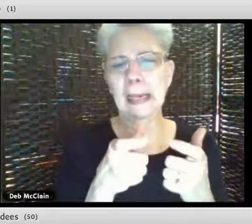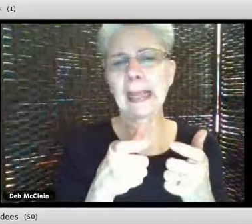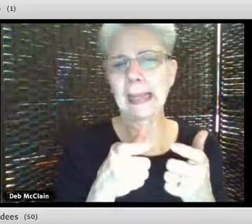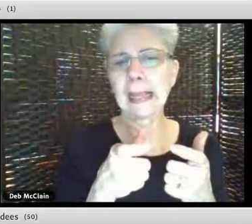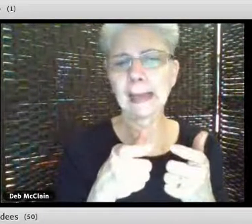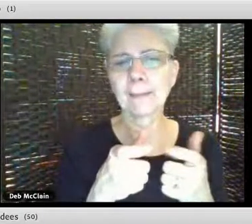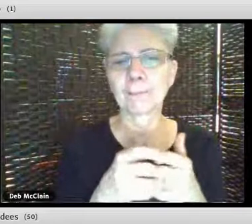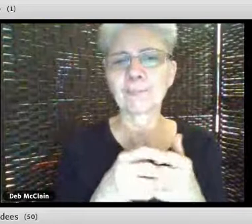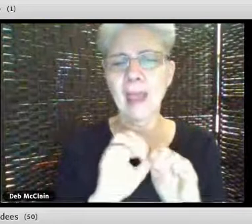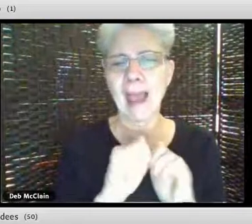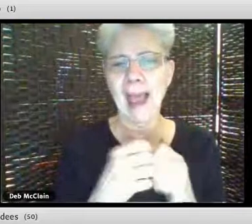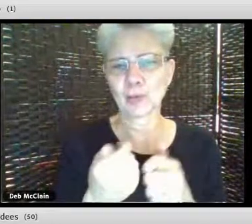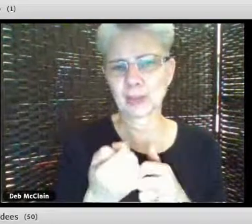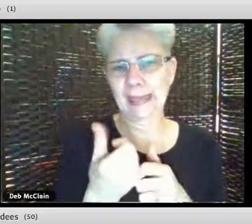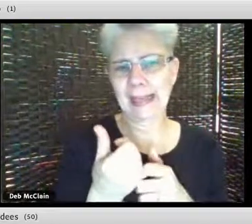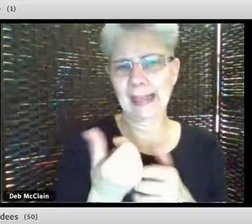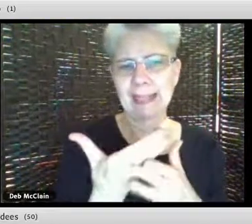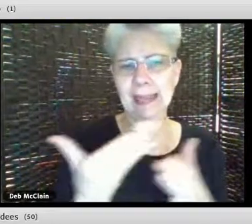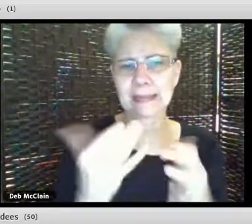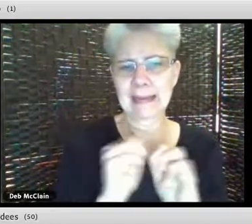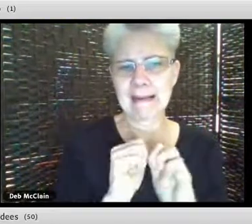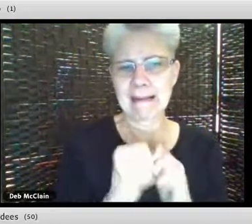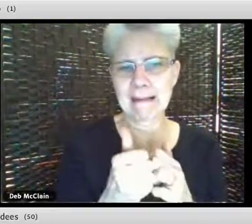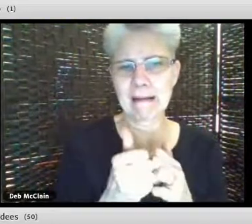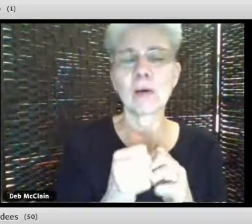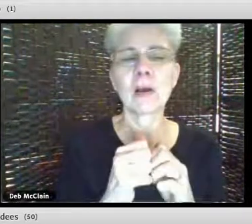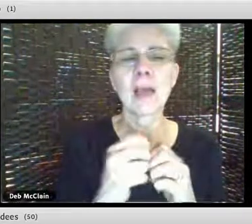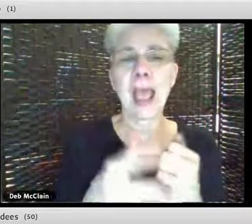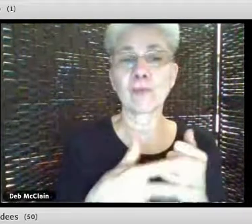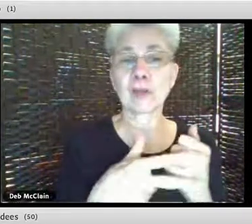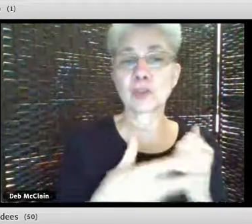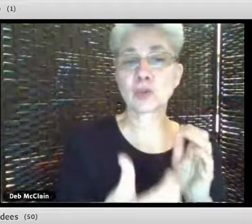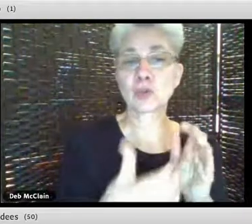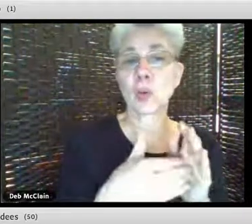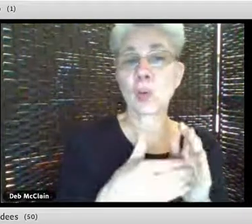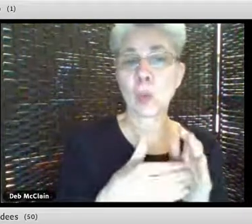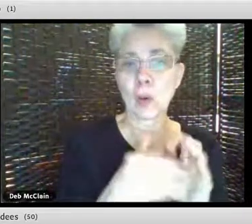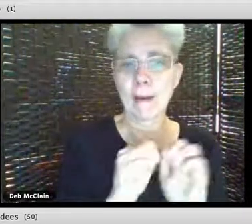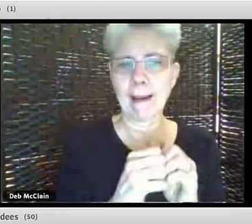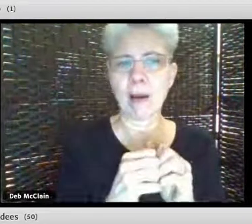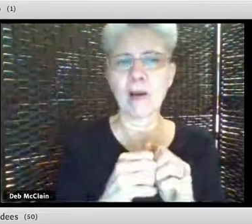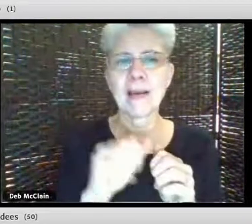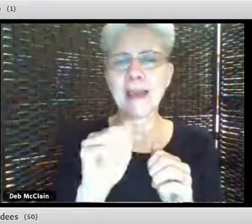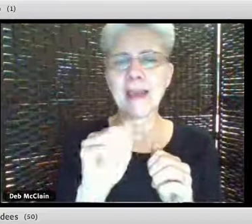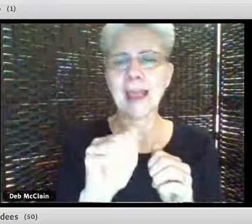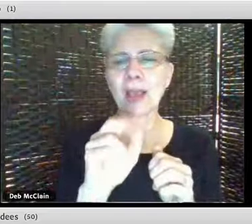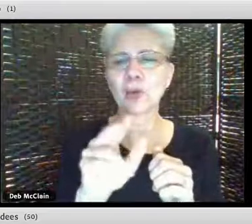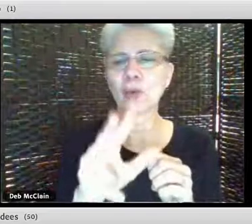how you can delete things and how you can restore them. So this AU3.zip, I don't need this,